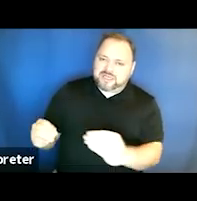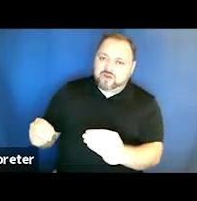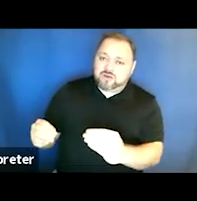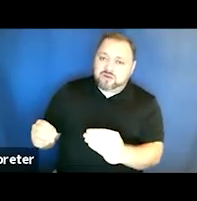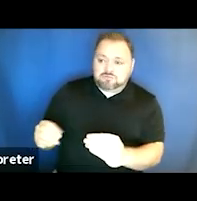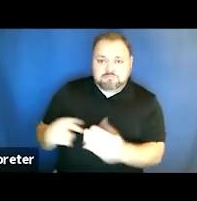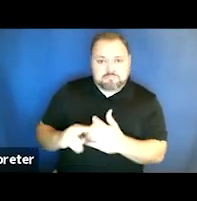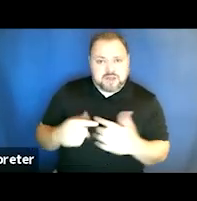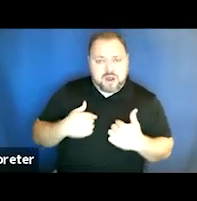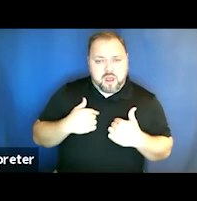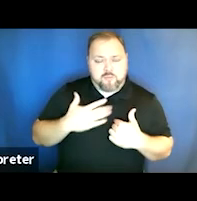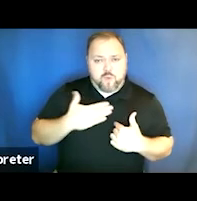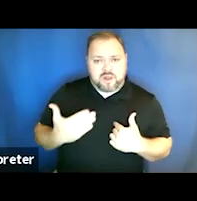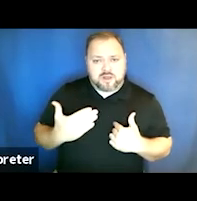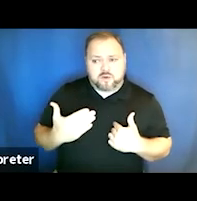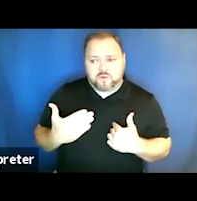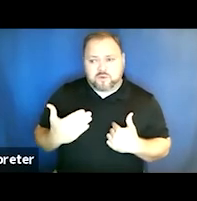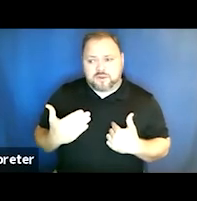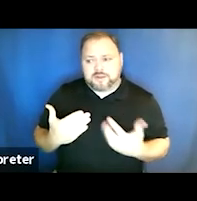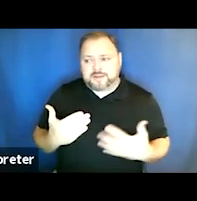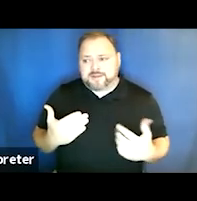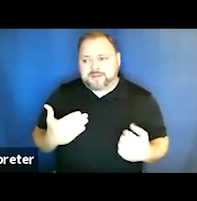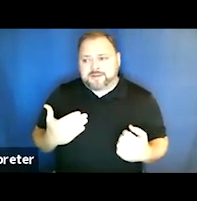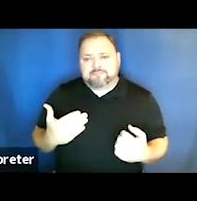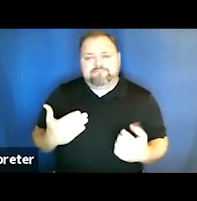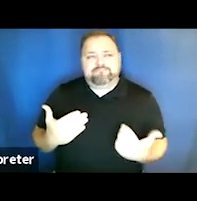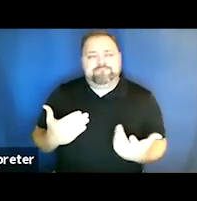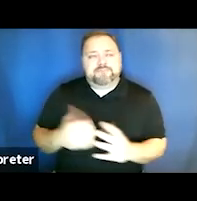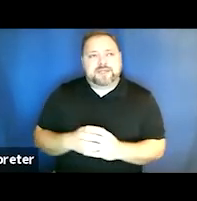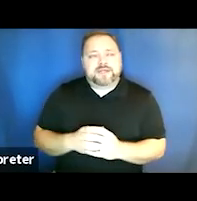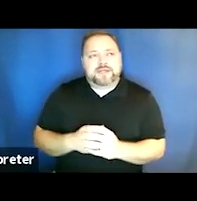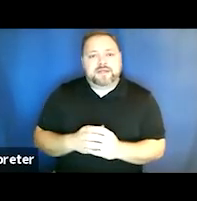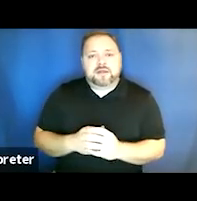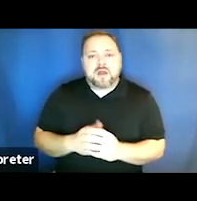to get on their wavelength